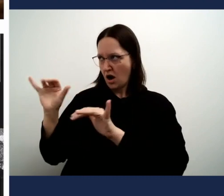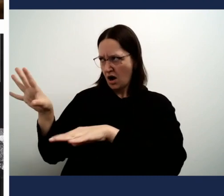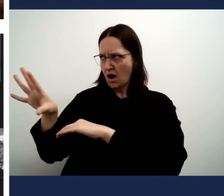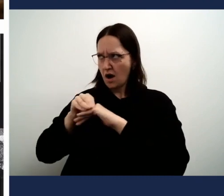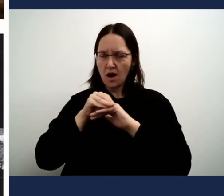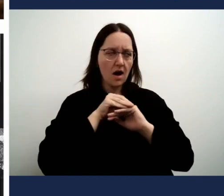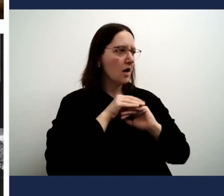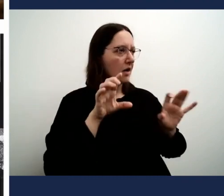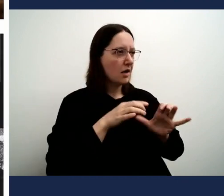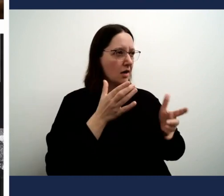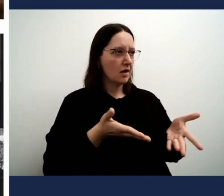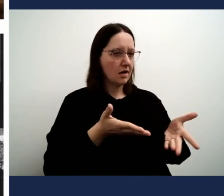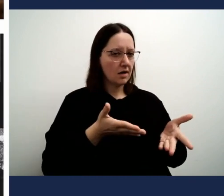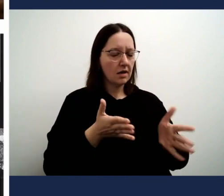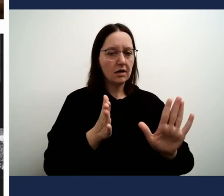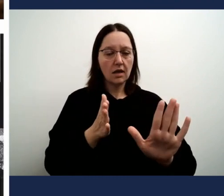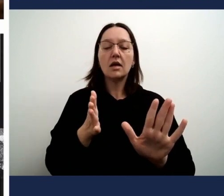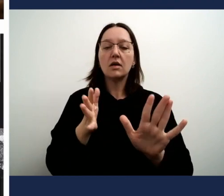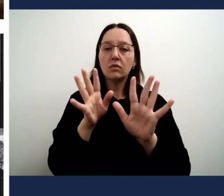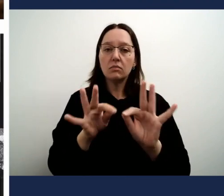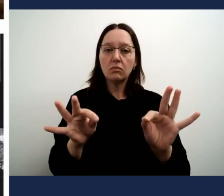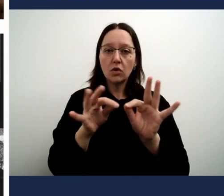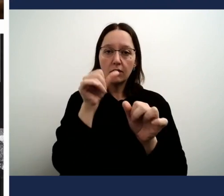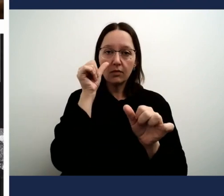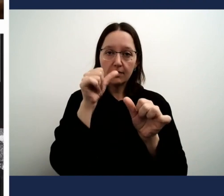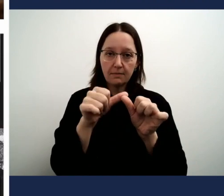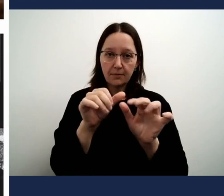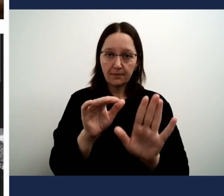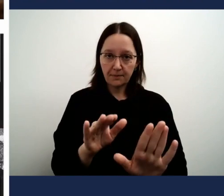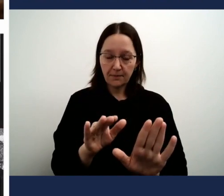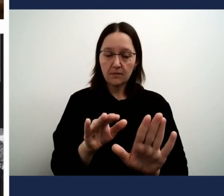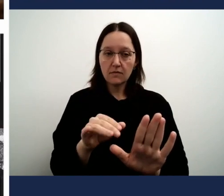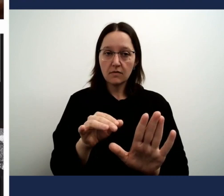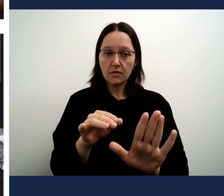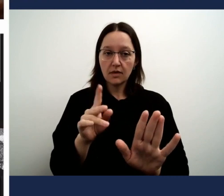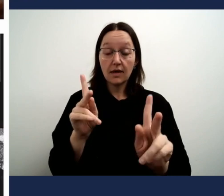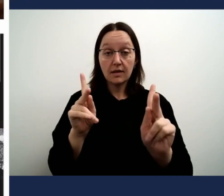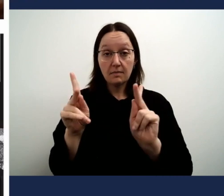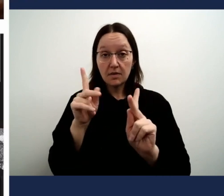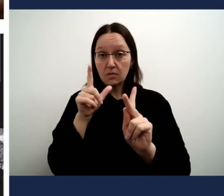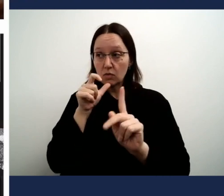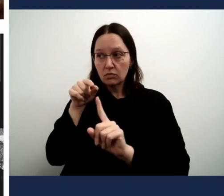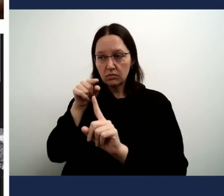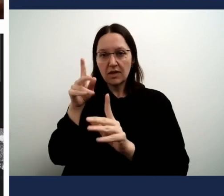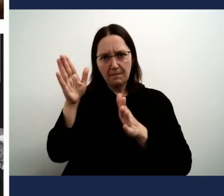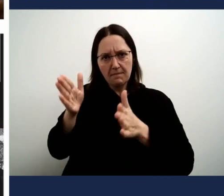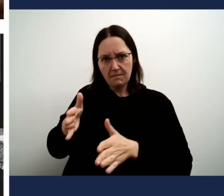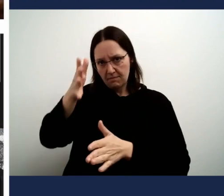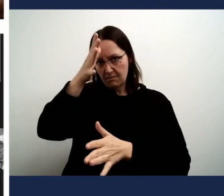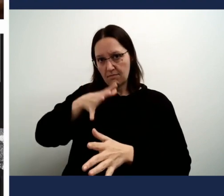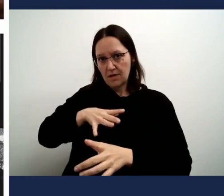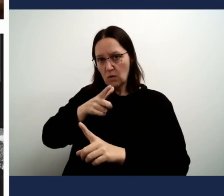Let's look at the impact. Islamophobia around the world. I'm gonna say a few words about this because I'm speaking to a